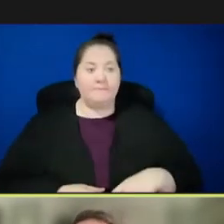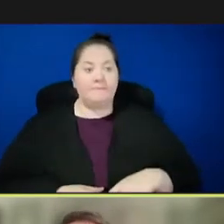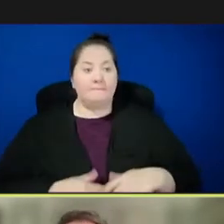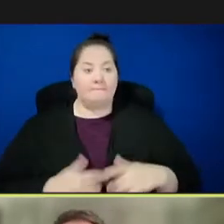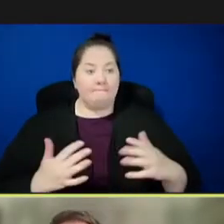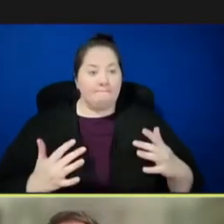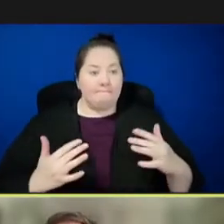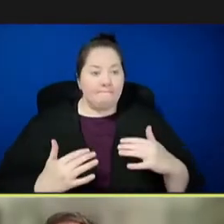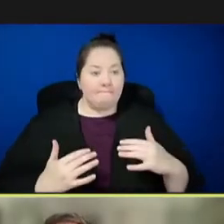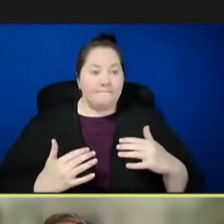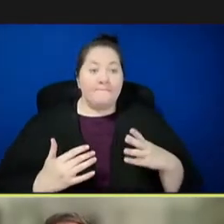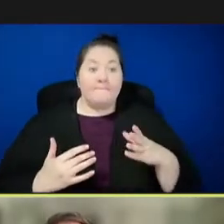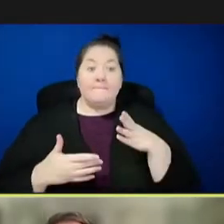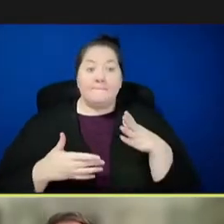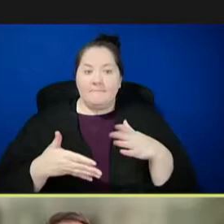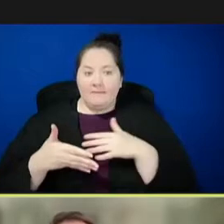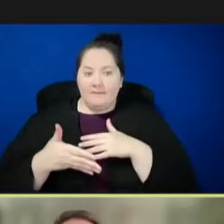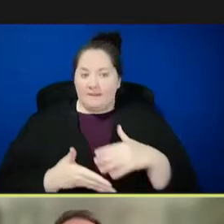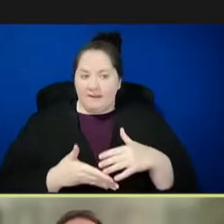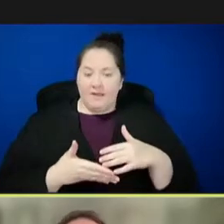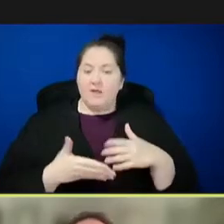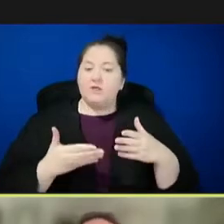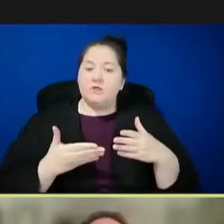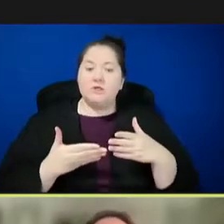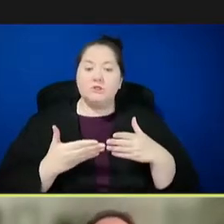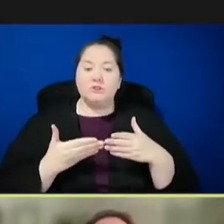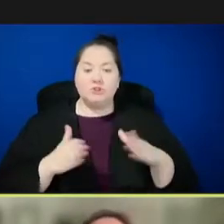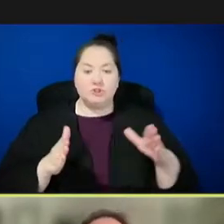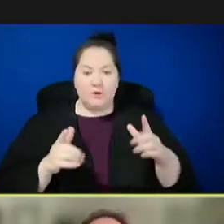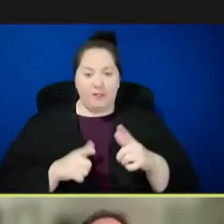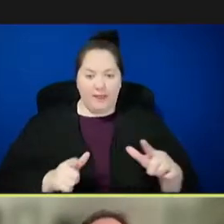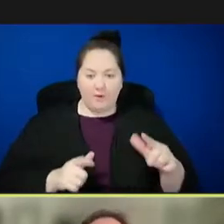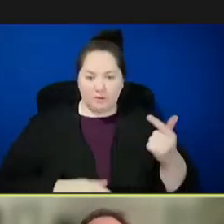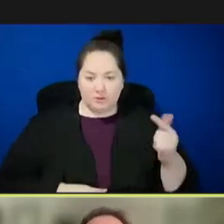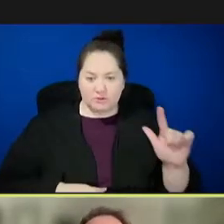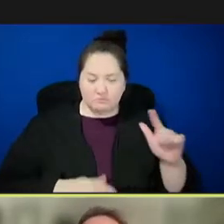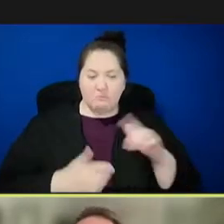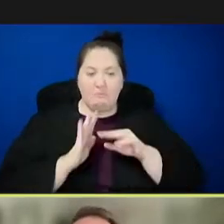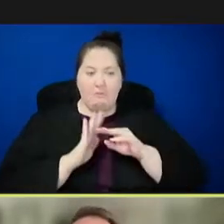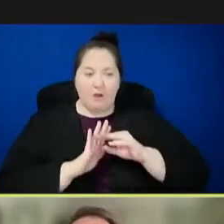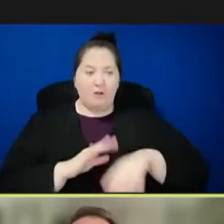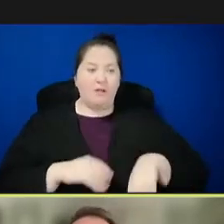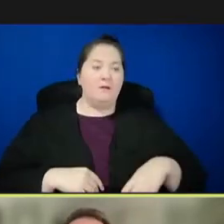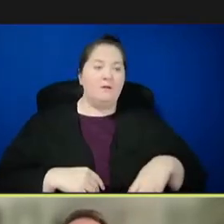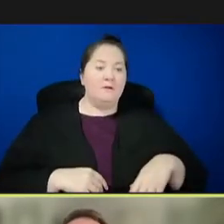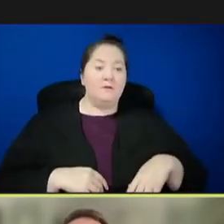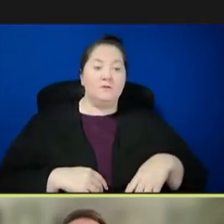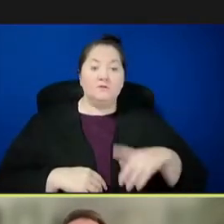This is a study which used a general language model to help accelerate the natural antibody